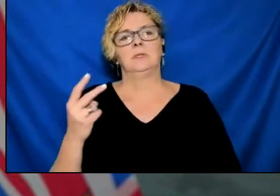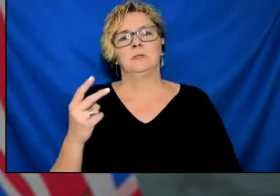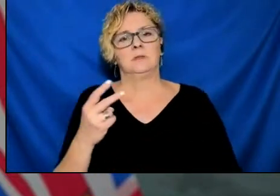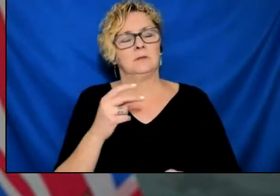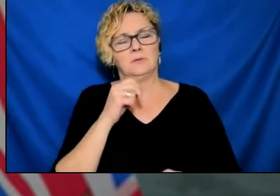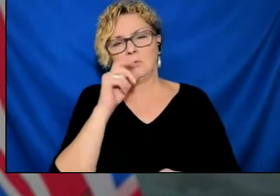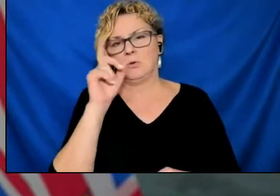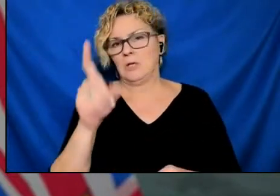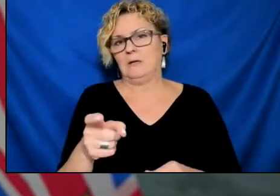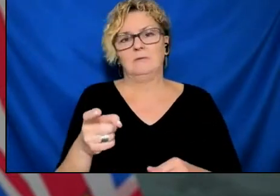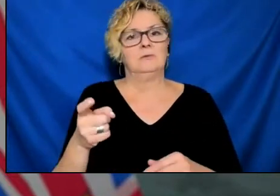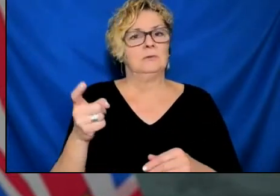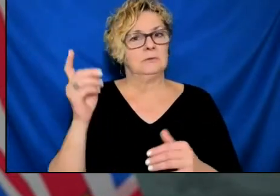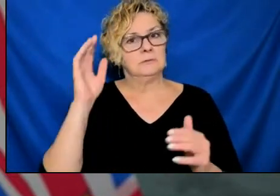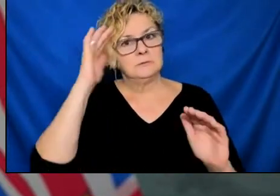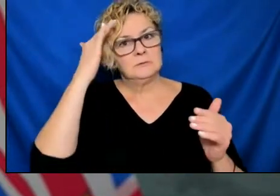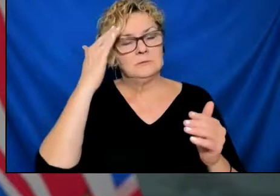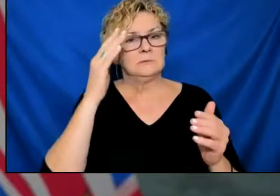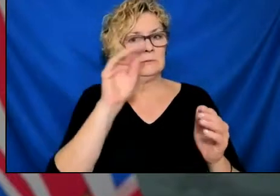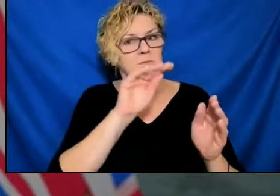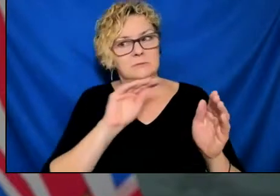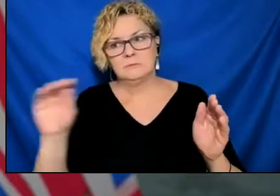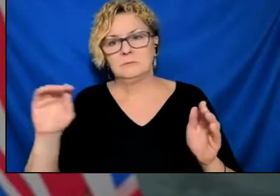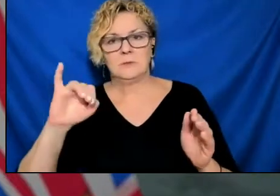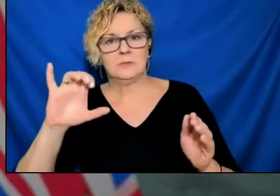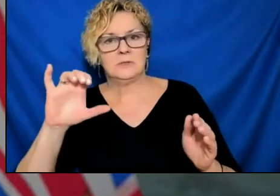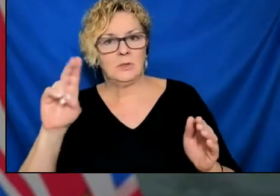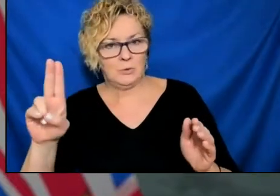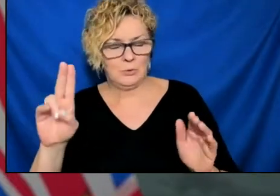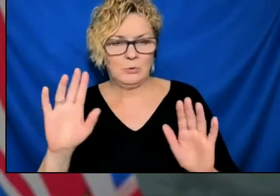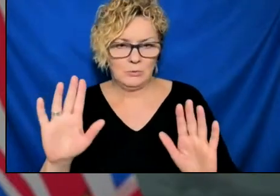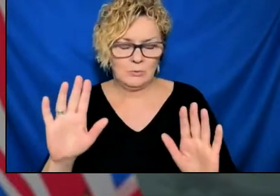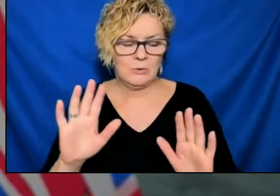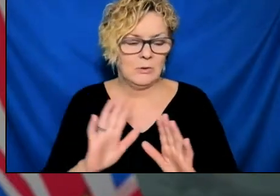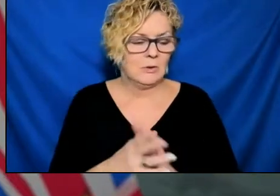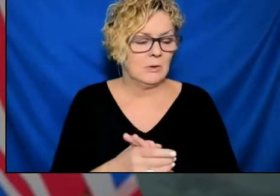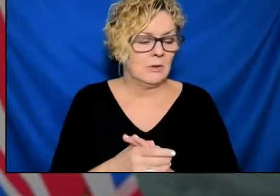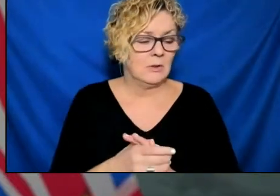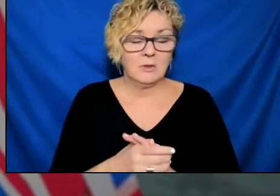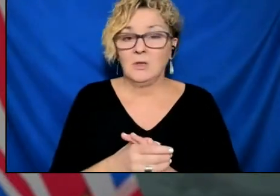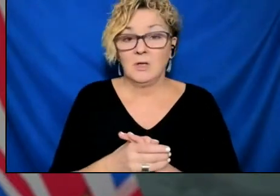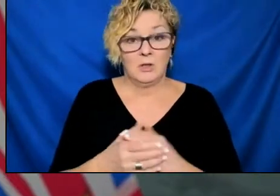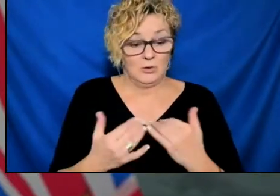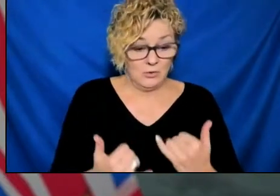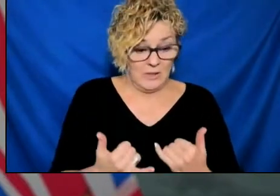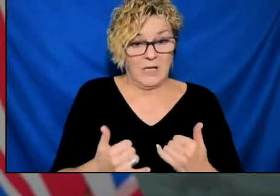or have other reasons yet why they haven't got their booster dose.